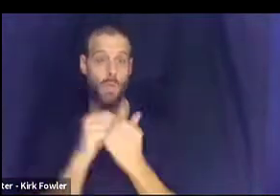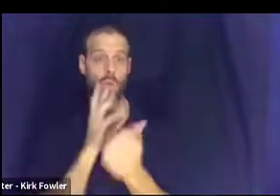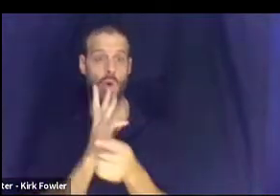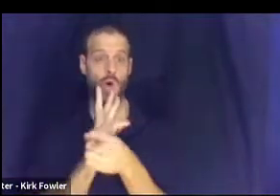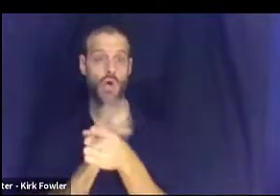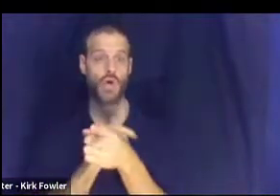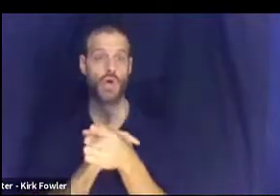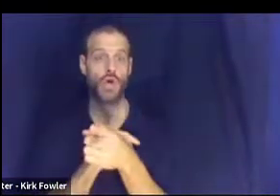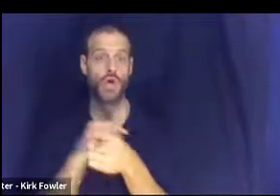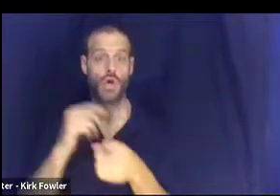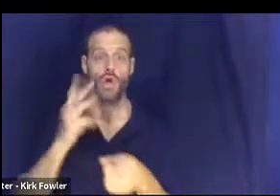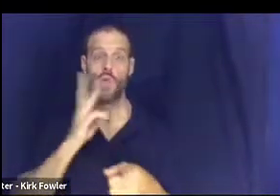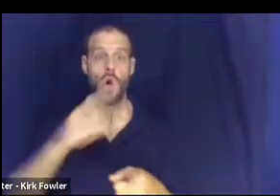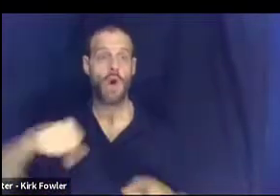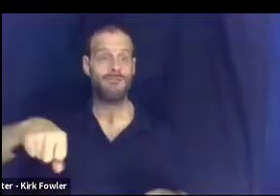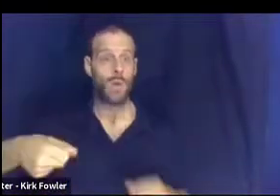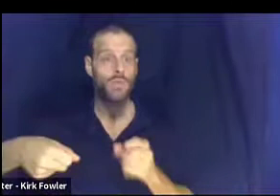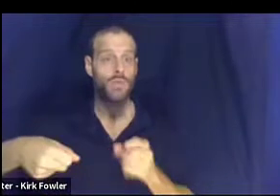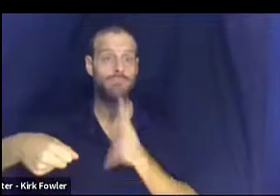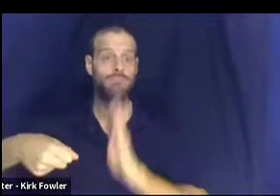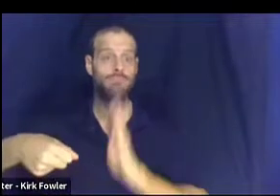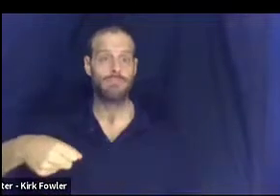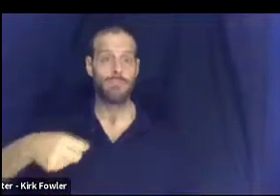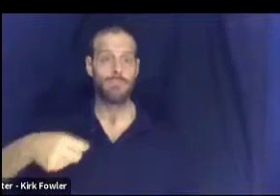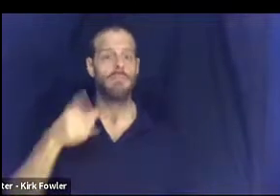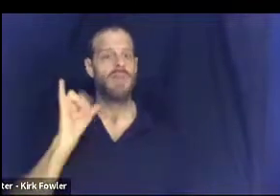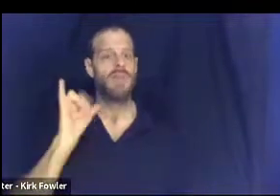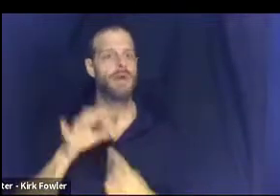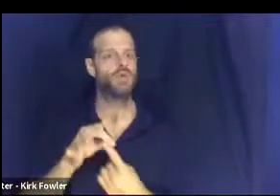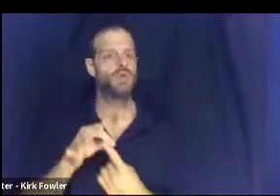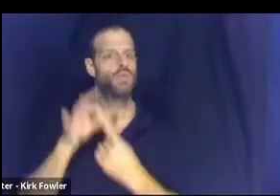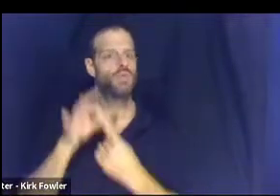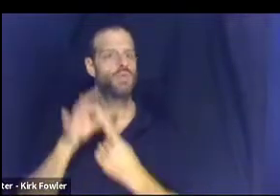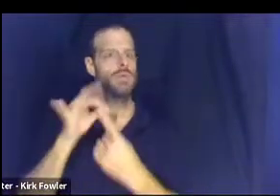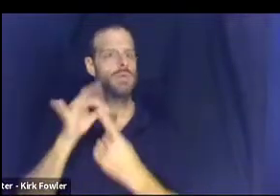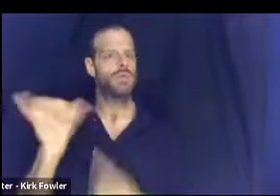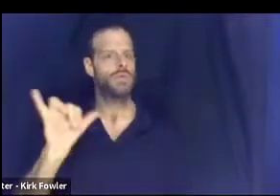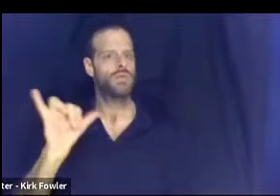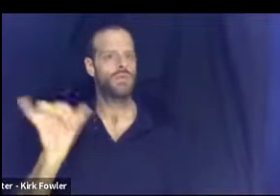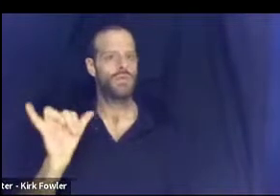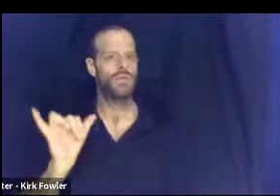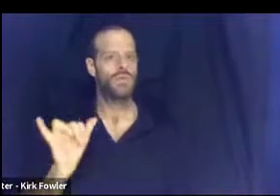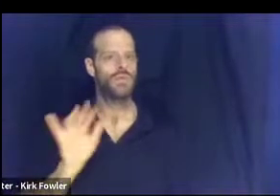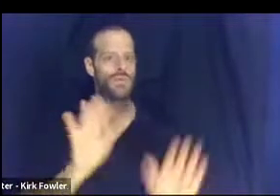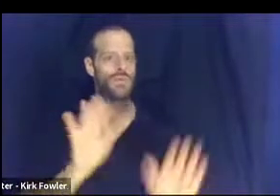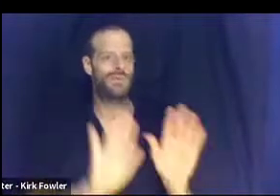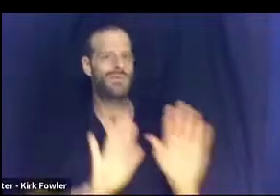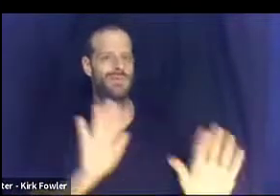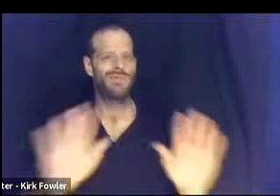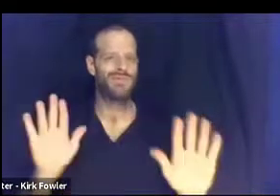The water fountain, then that's gonna be unique too, right? So, what we're thinking about here